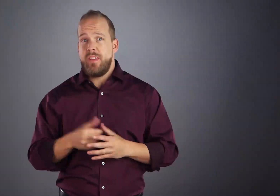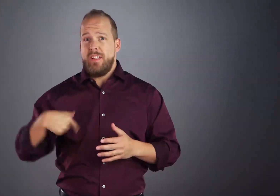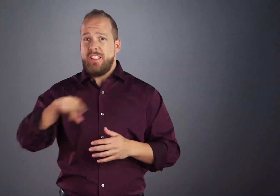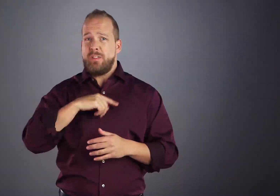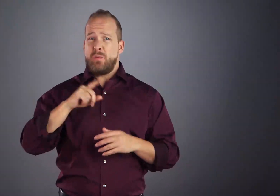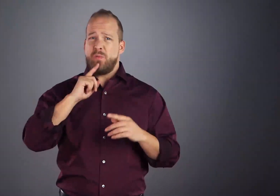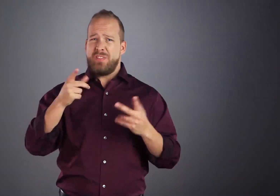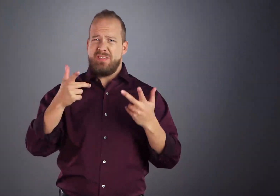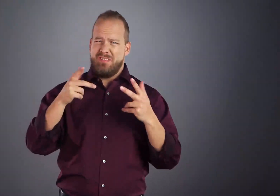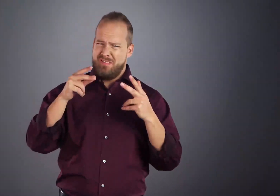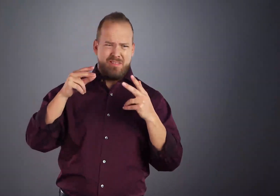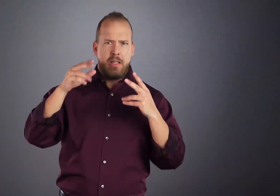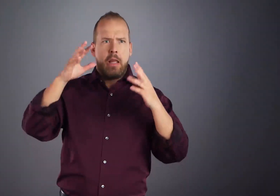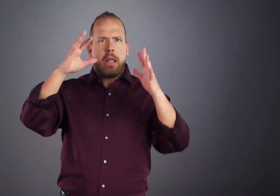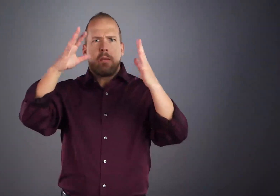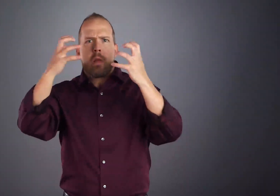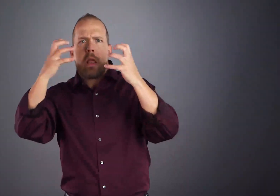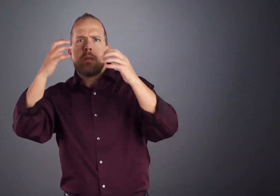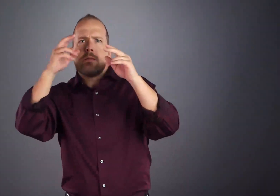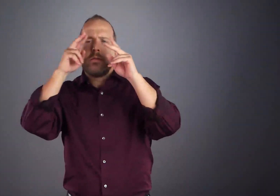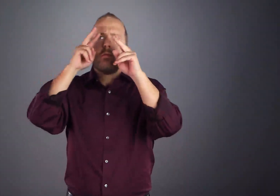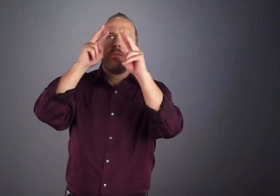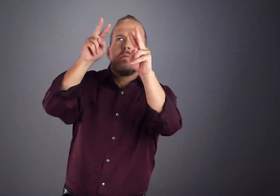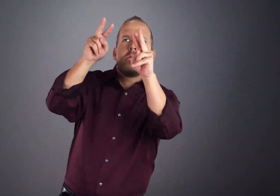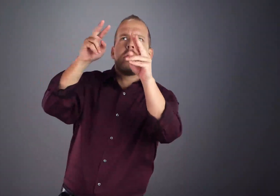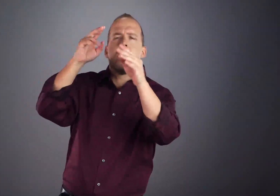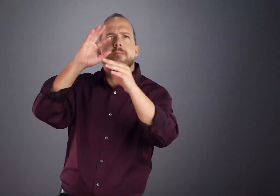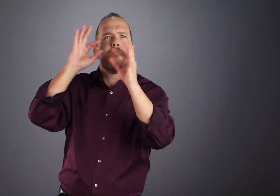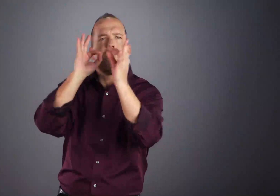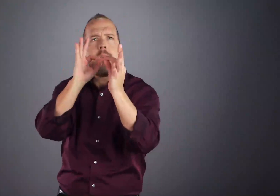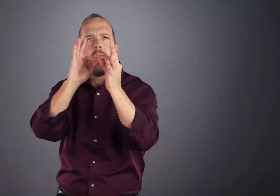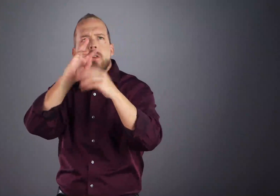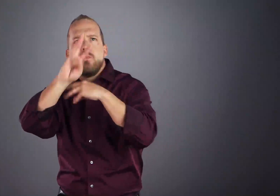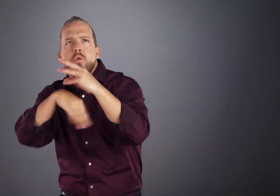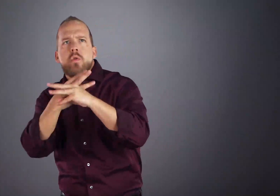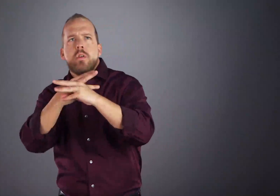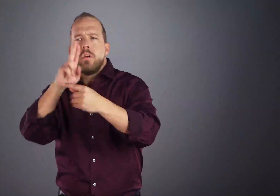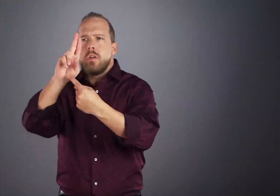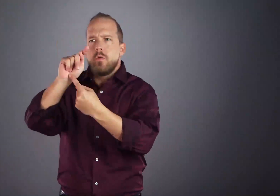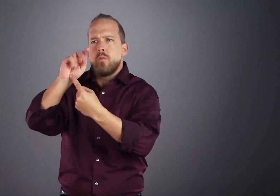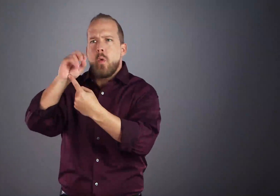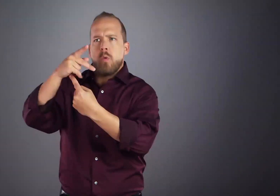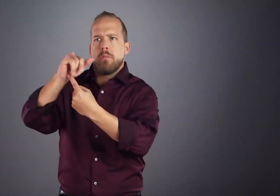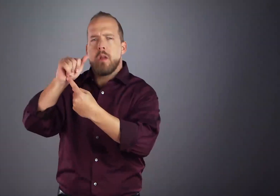Most of us feel we need look no further for Utopia.